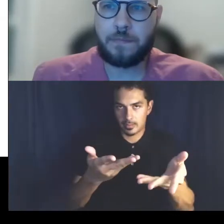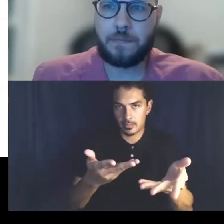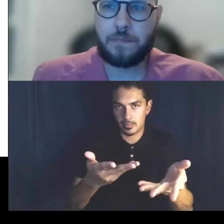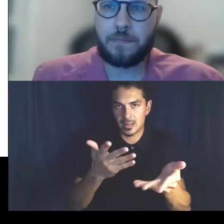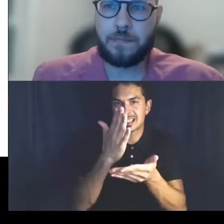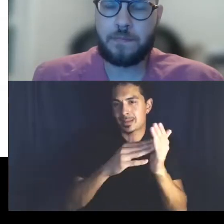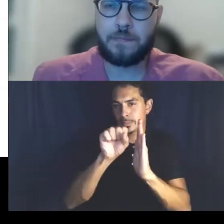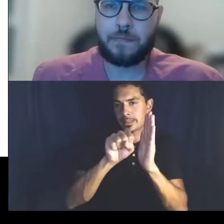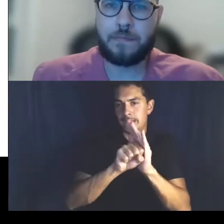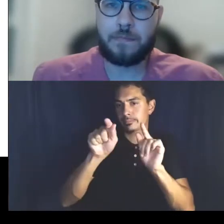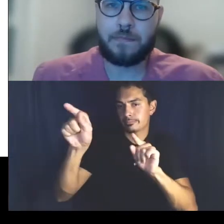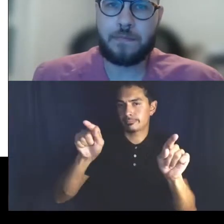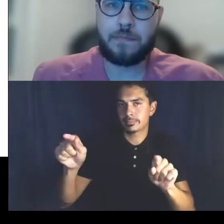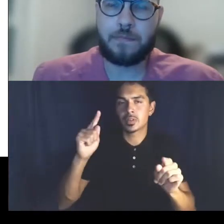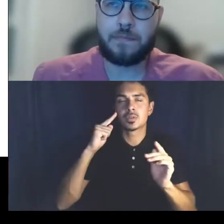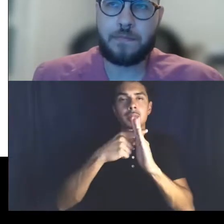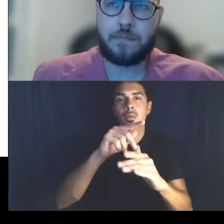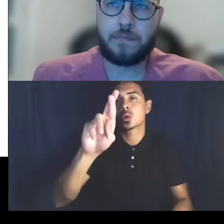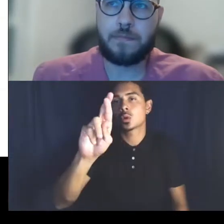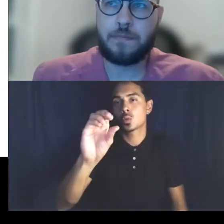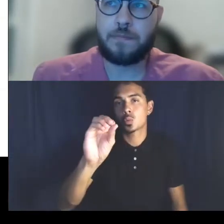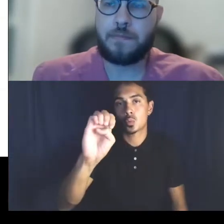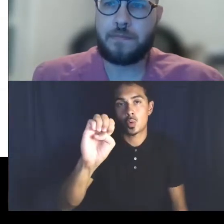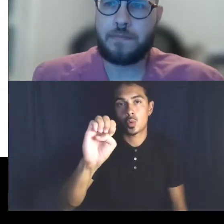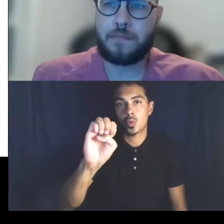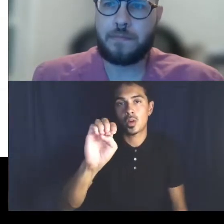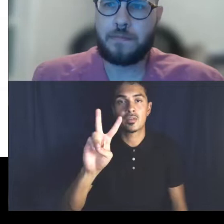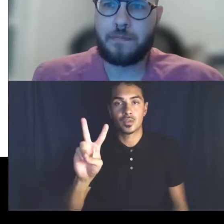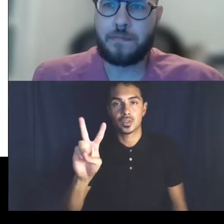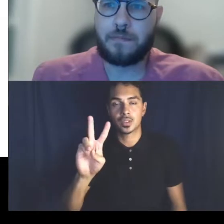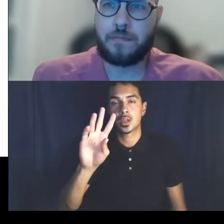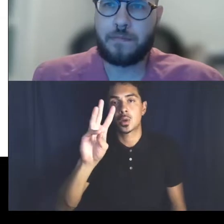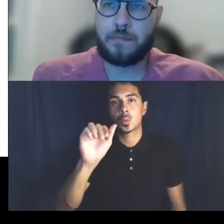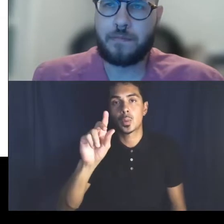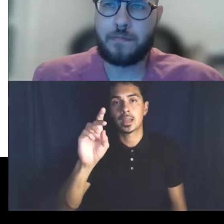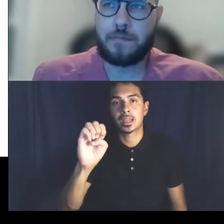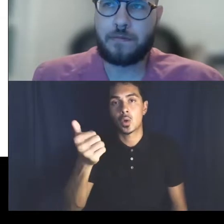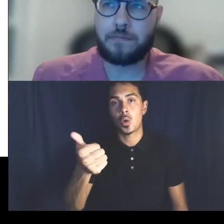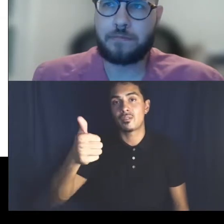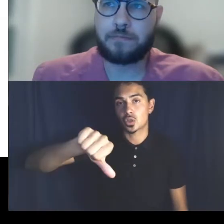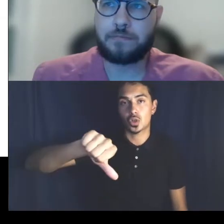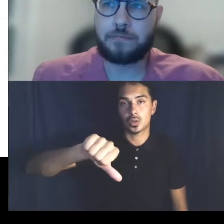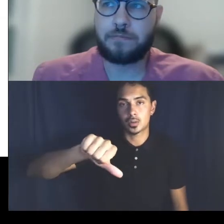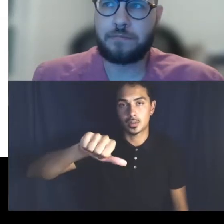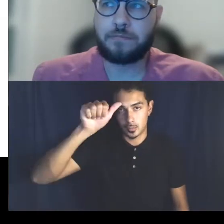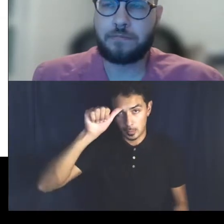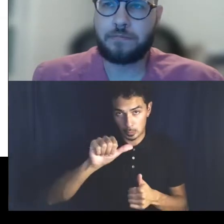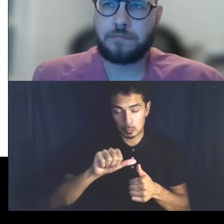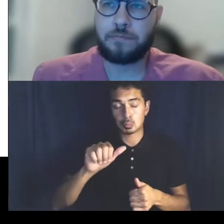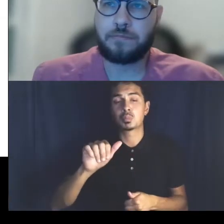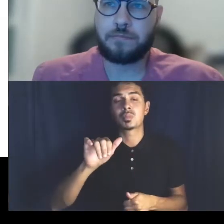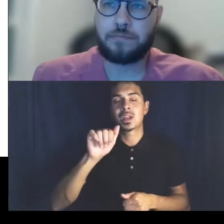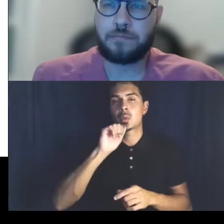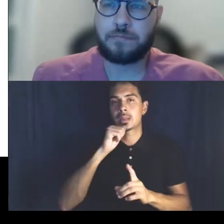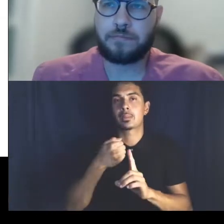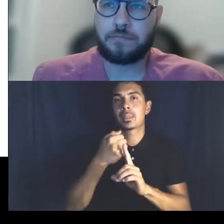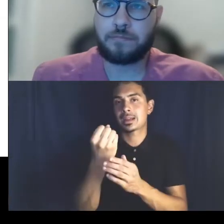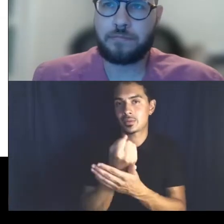when Roe v. Wade fell, we know that this is impacting our trans and nonbinary patients